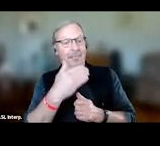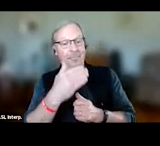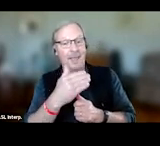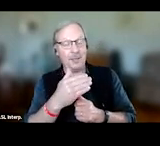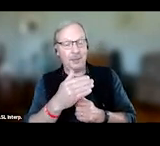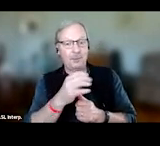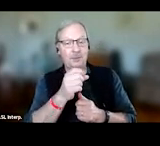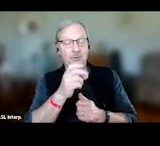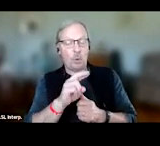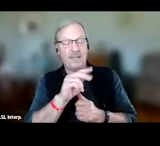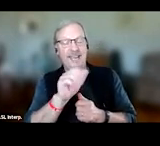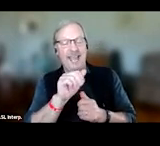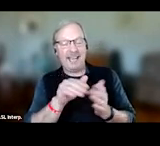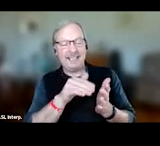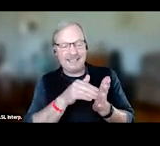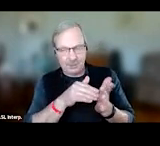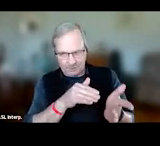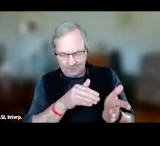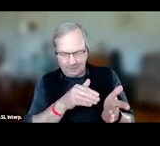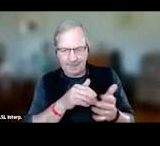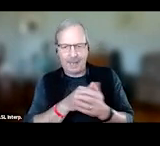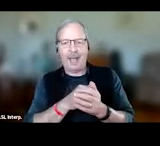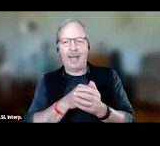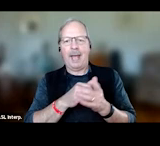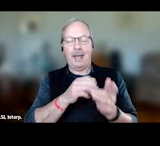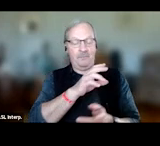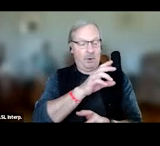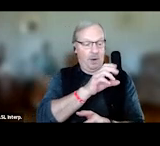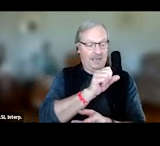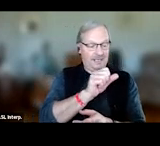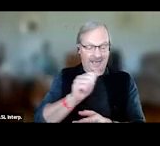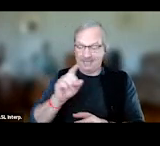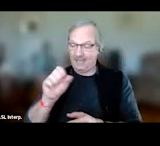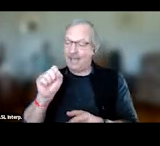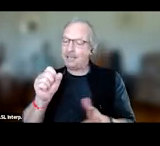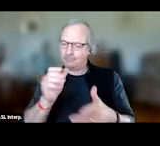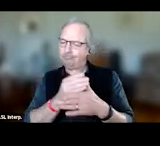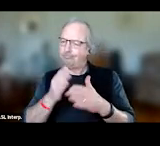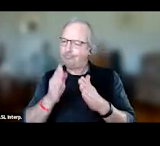and to social security and DDS for being partners in this work. And I just wanna thank all the claimants